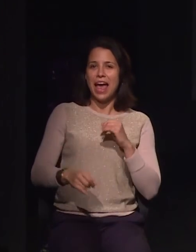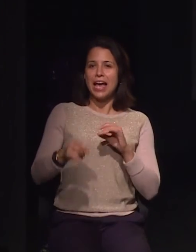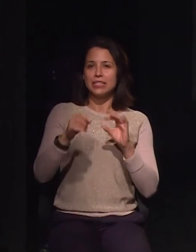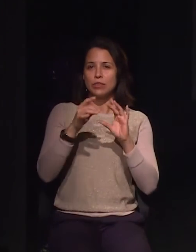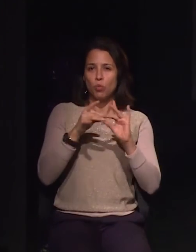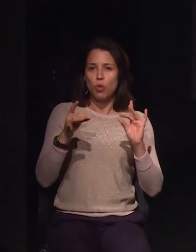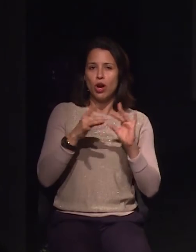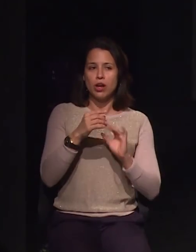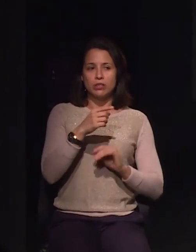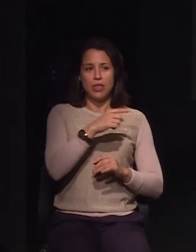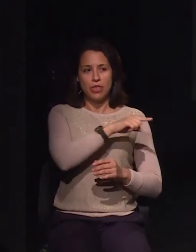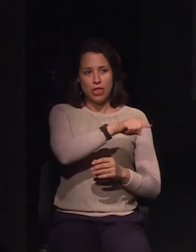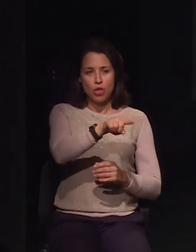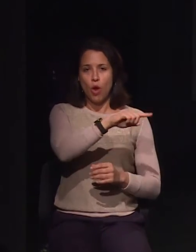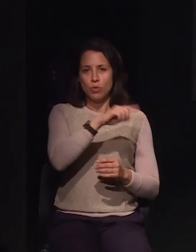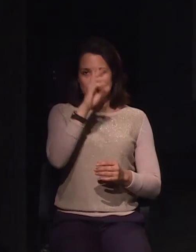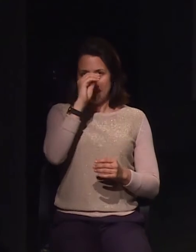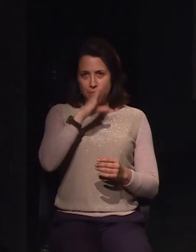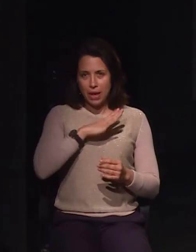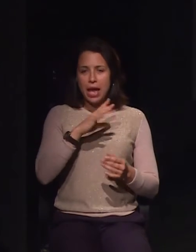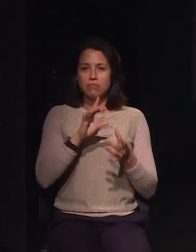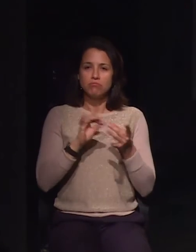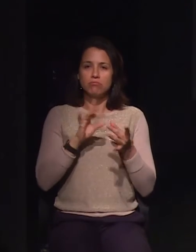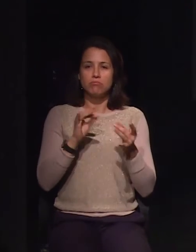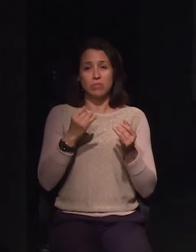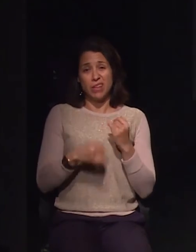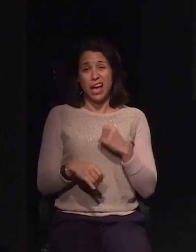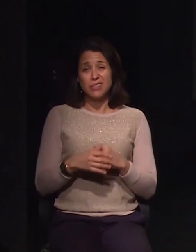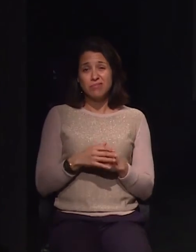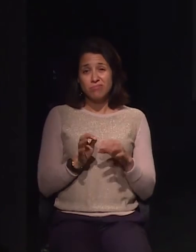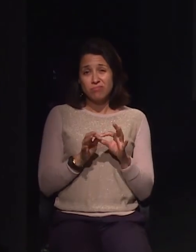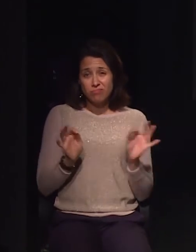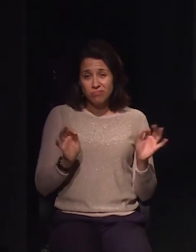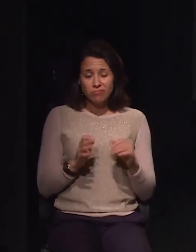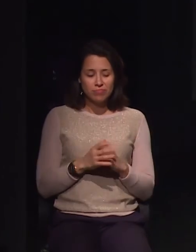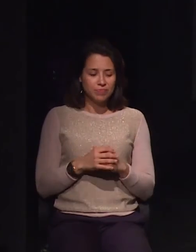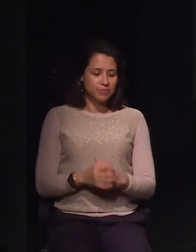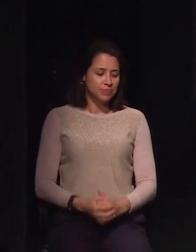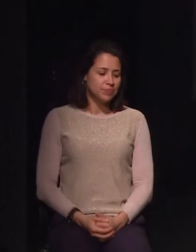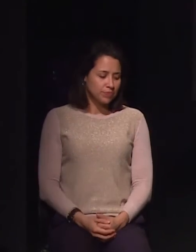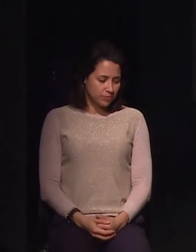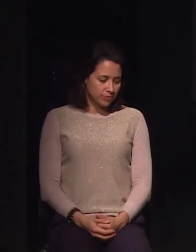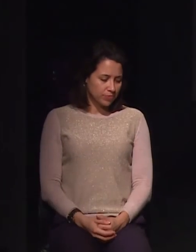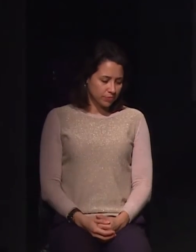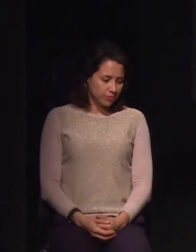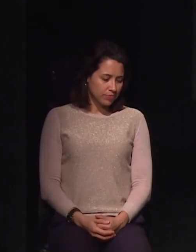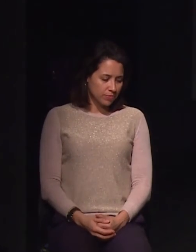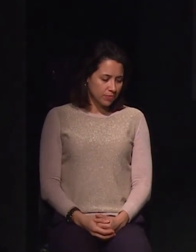to put it together with the men’s glee club from the University of Michigan and the full Sphinx symphony.